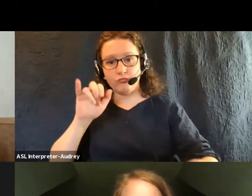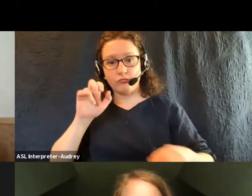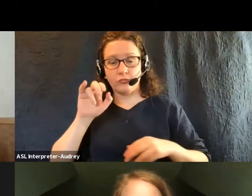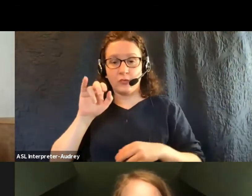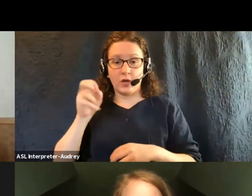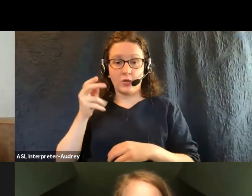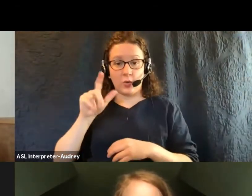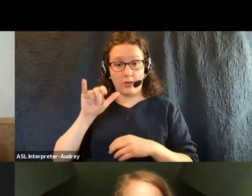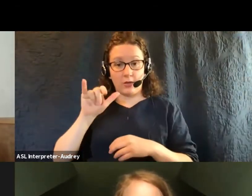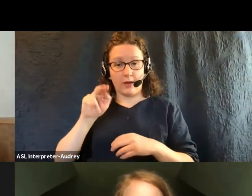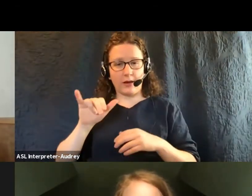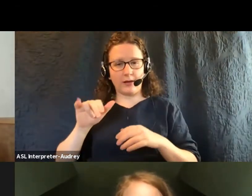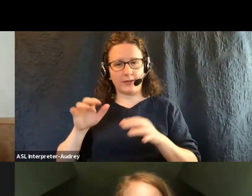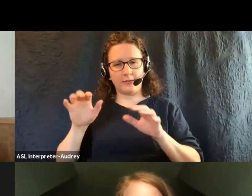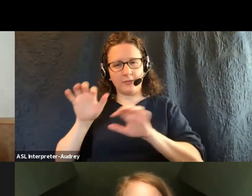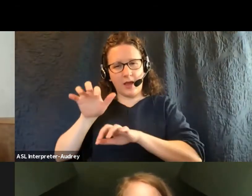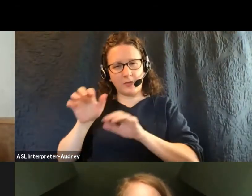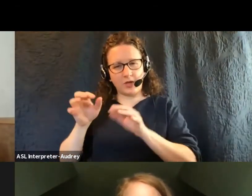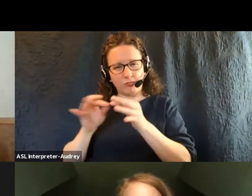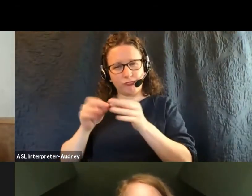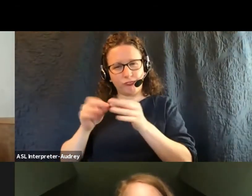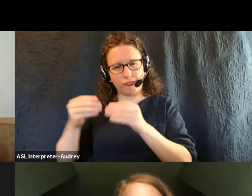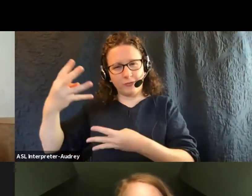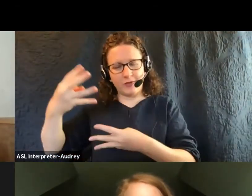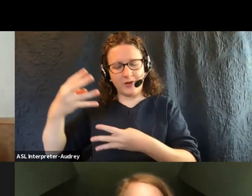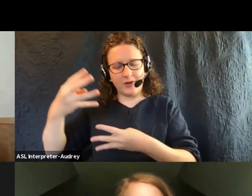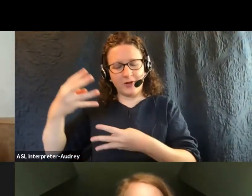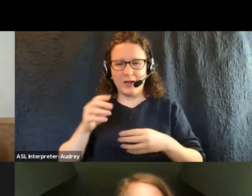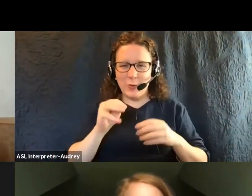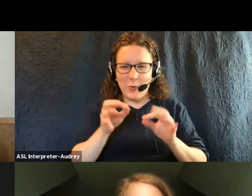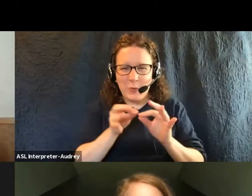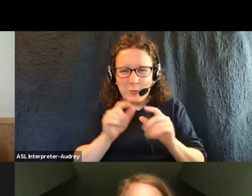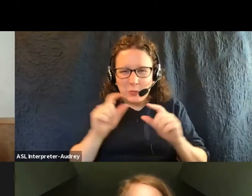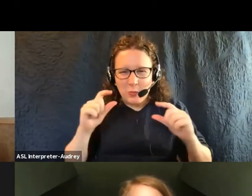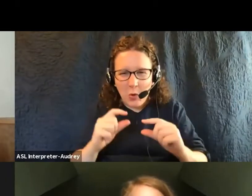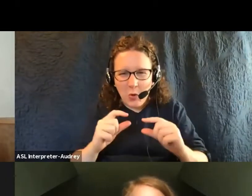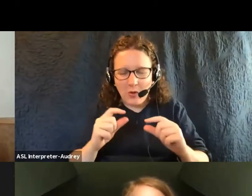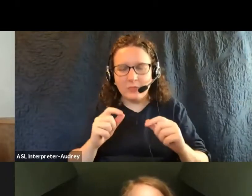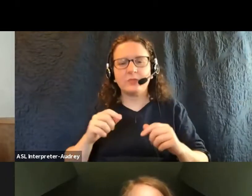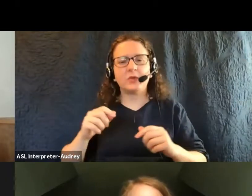I know the captions viewed through Zoom can be a bit narrow, so just a note that you can